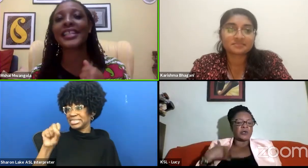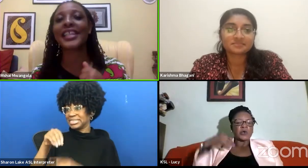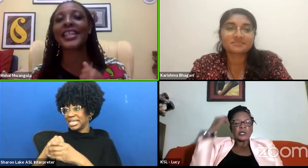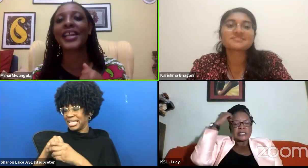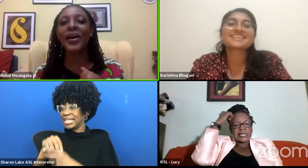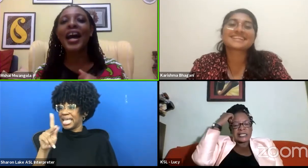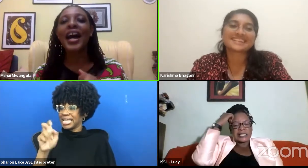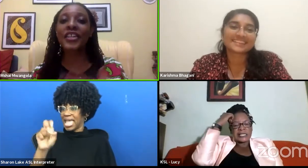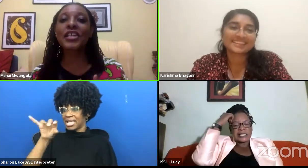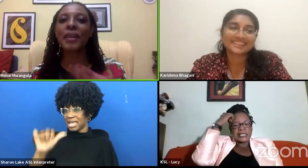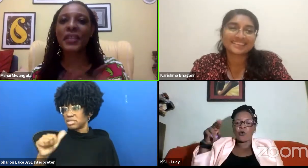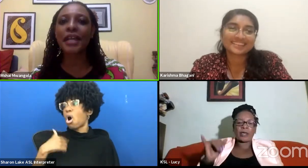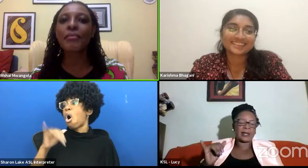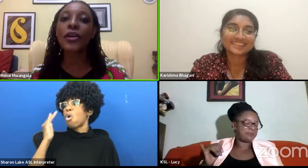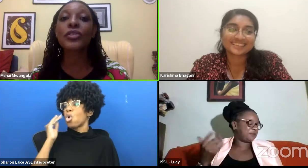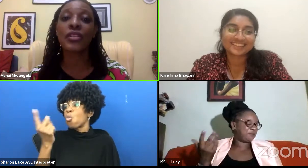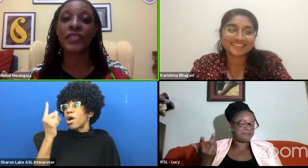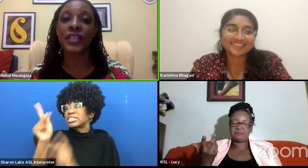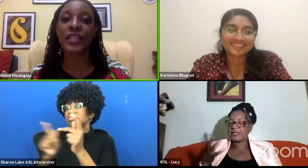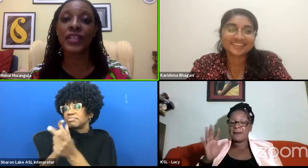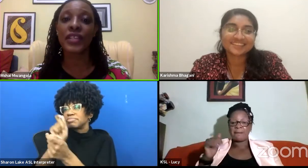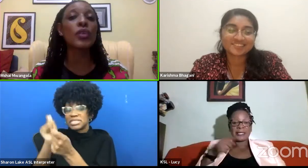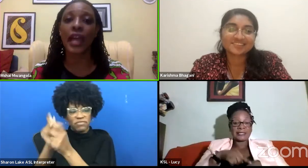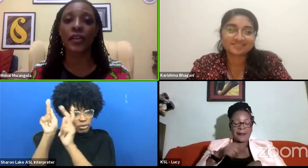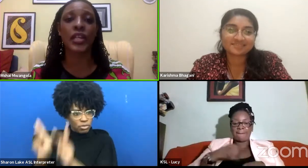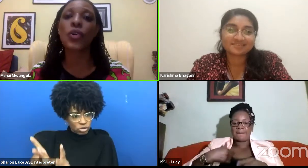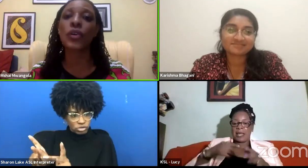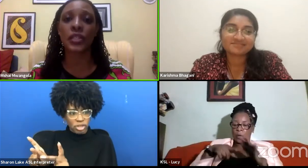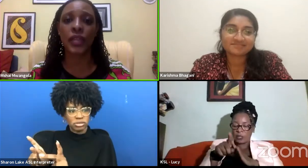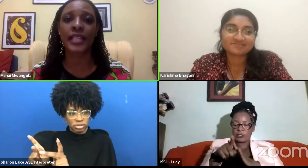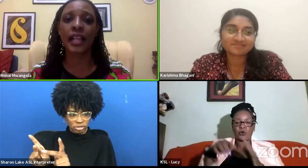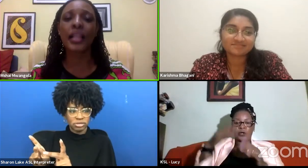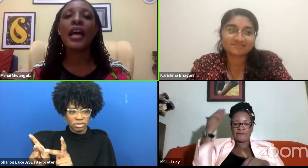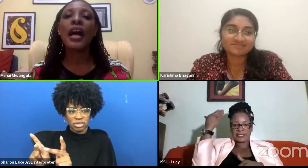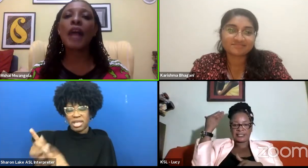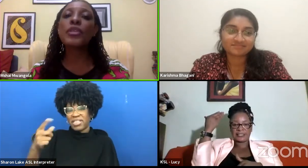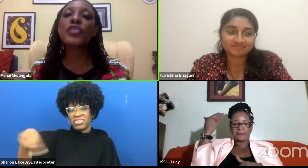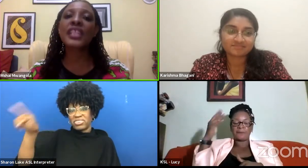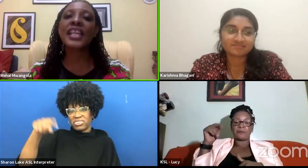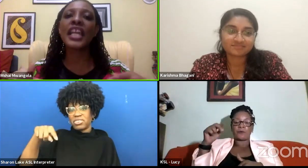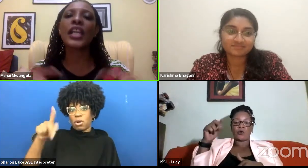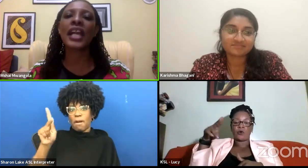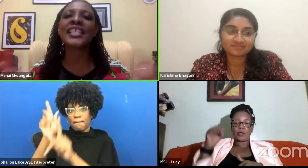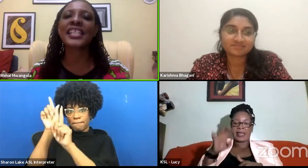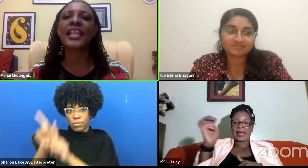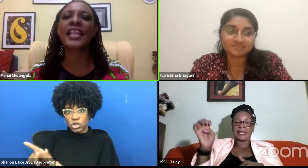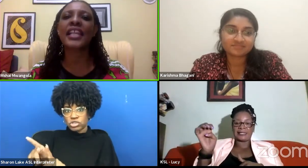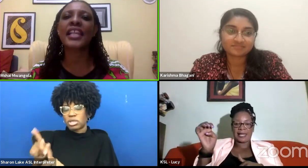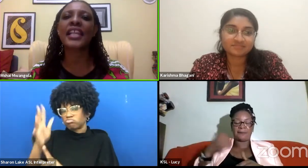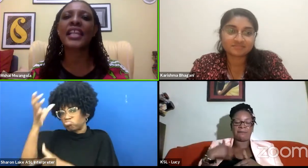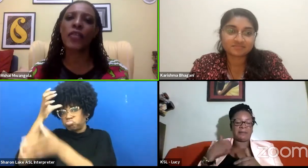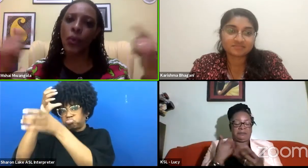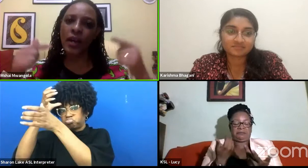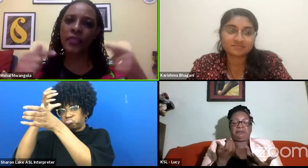And I'd say no. Actually, by the time I got to university, Ngugi had already gotten into exile. I'm interested in understanding where the work